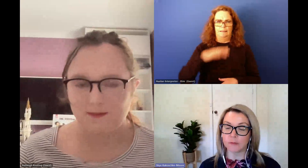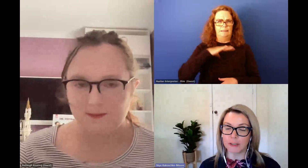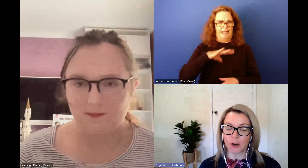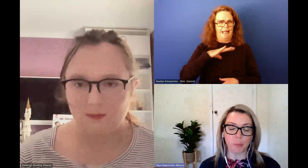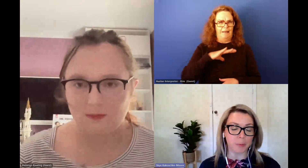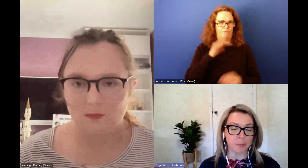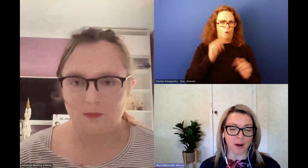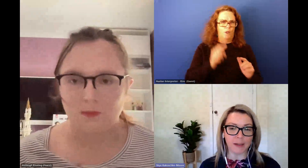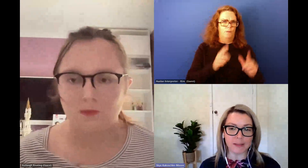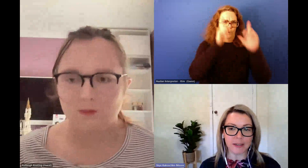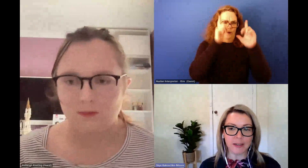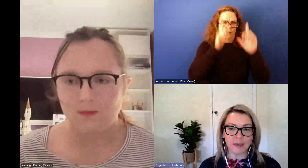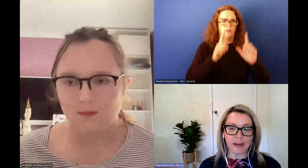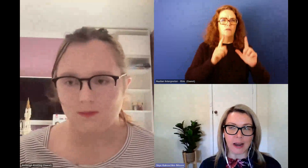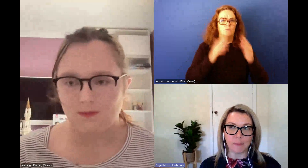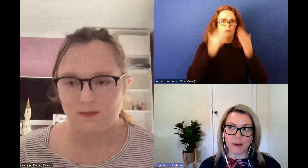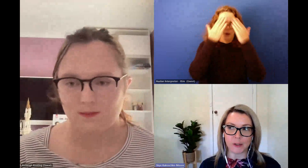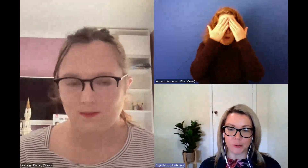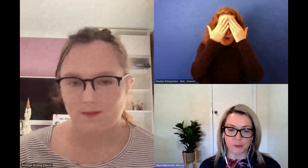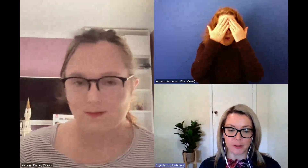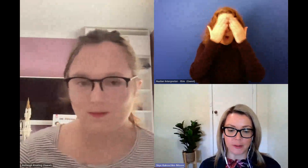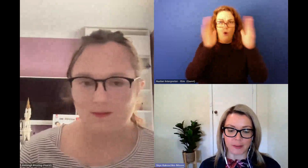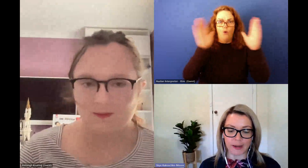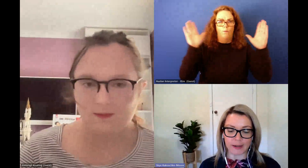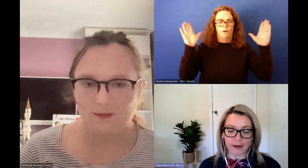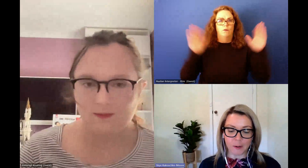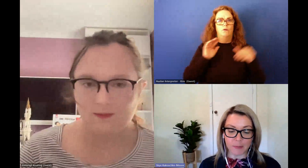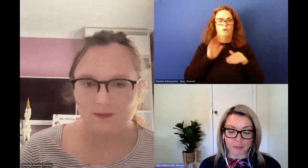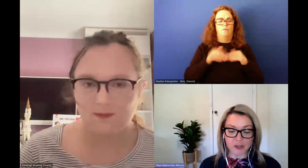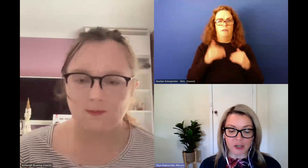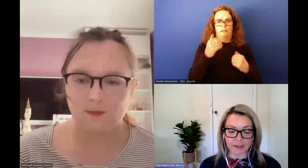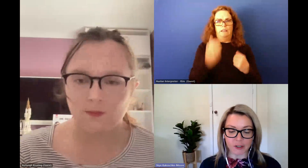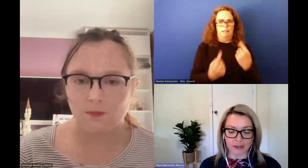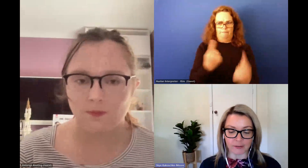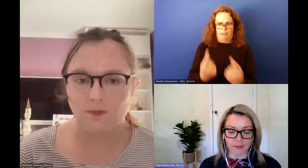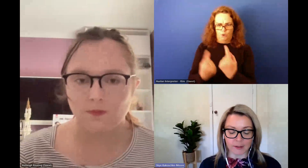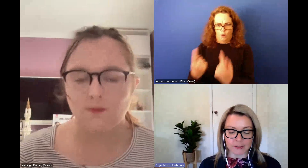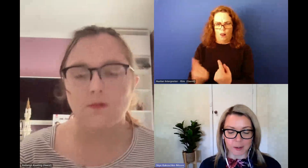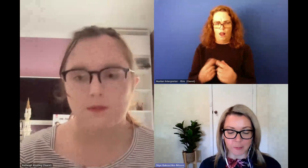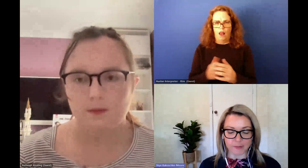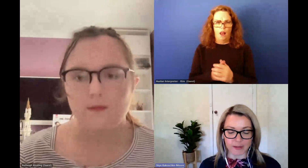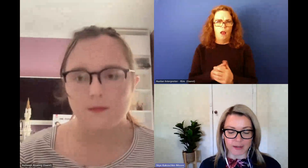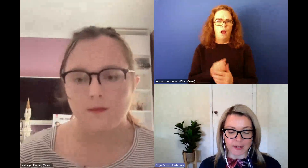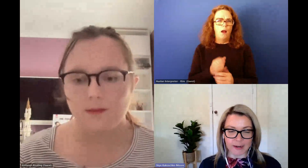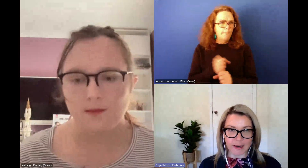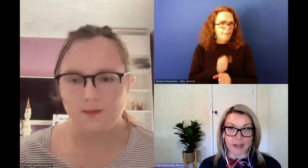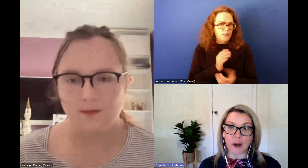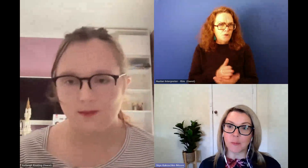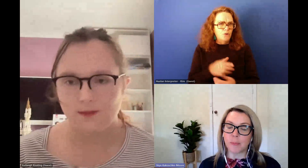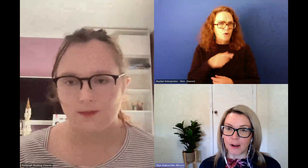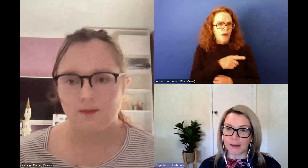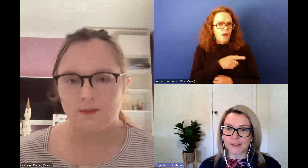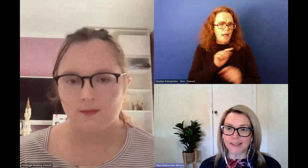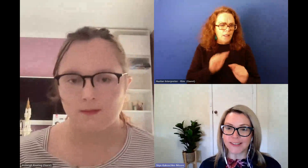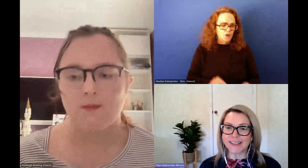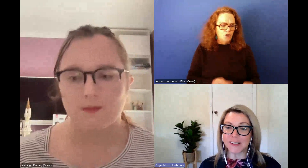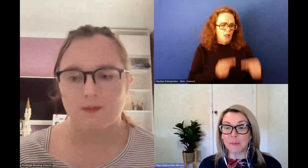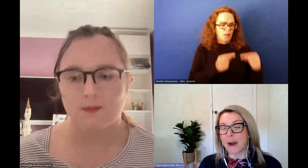a really open mind and make sure that they may be challenging some of the inherent biases they